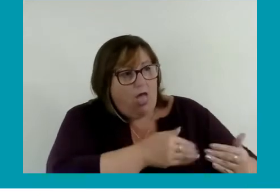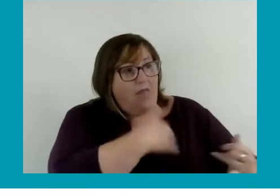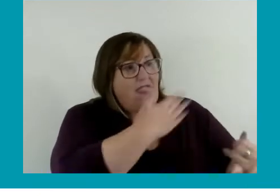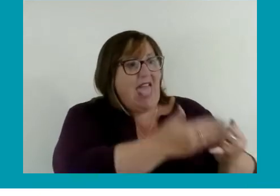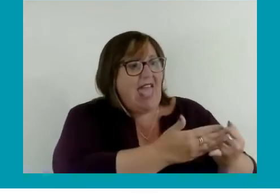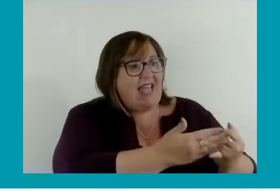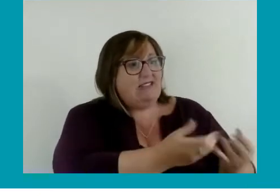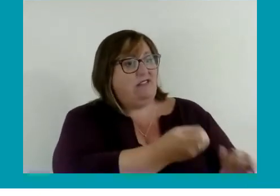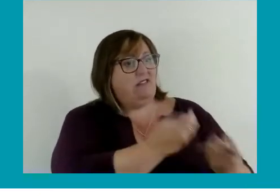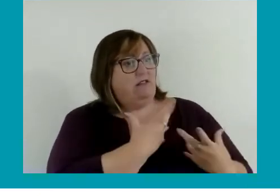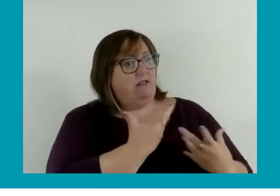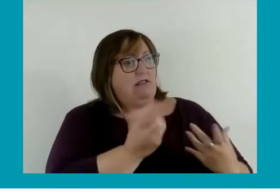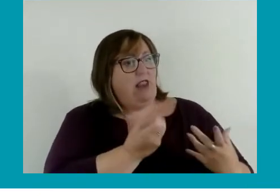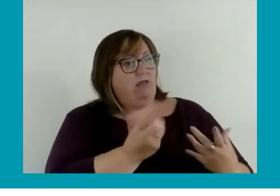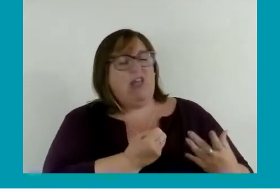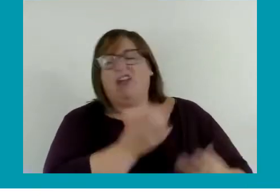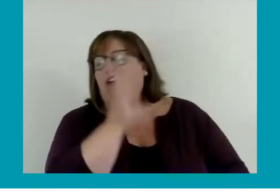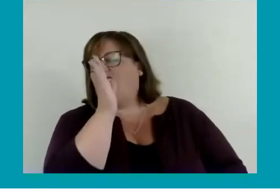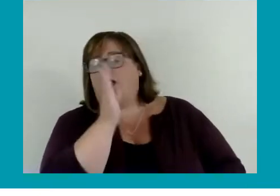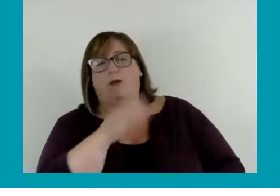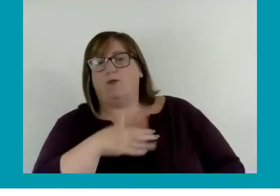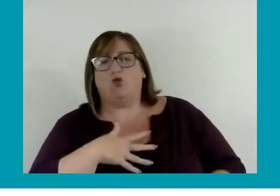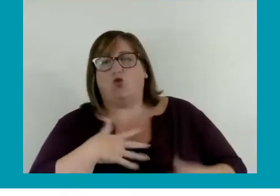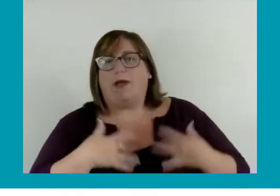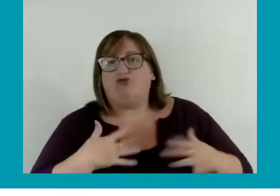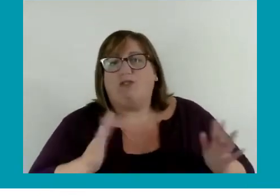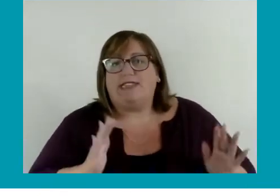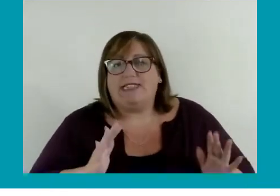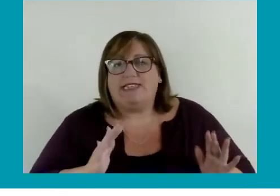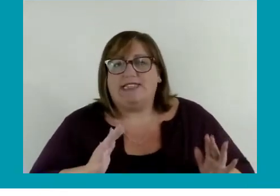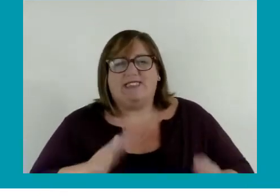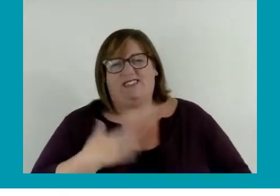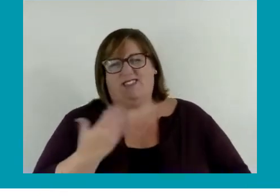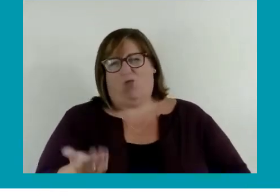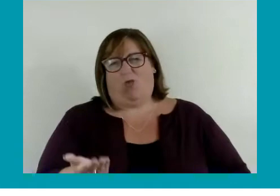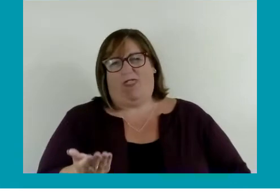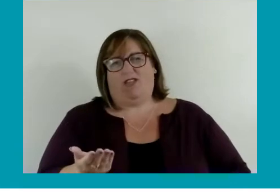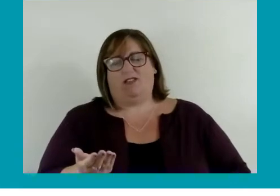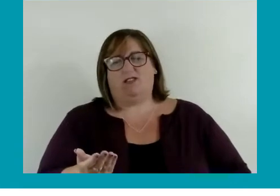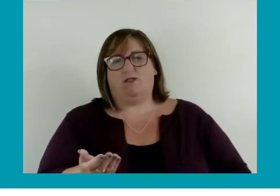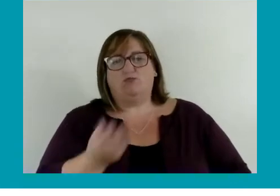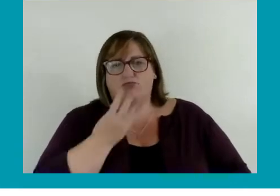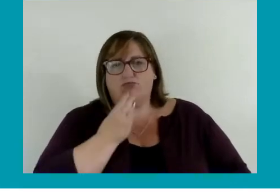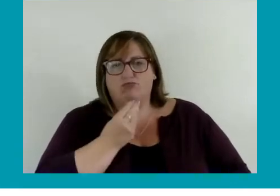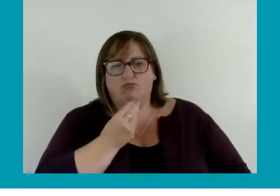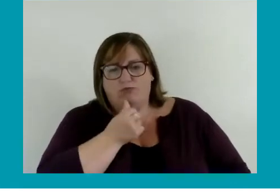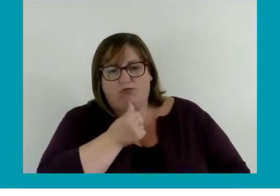some of our roles are very internally focused so our role title might mean make sense if you